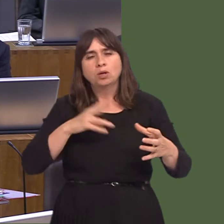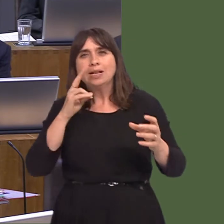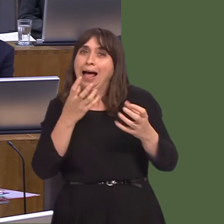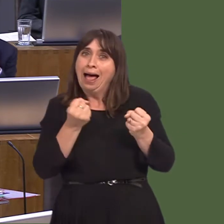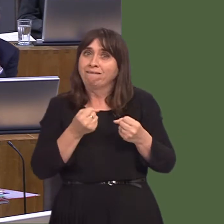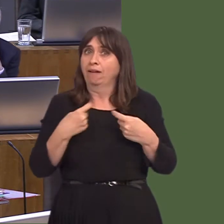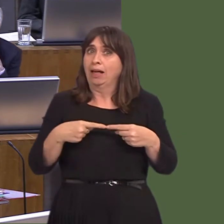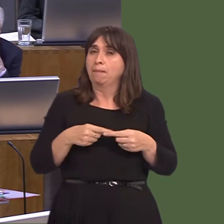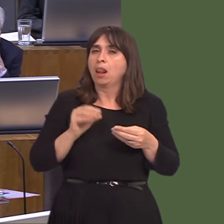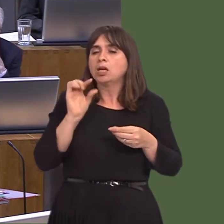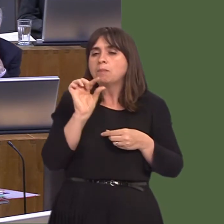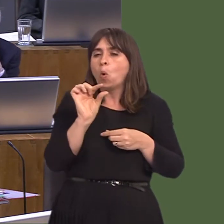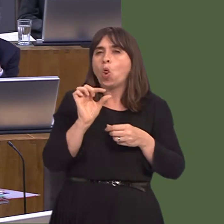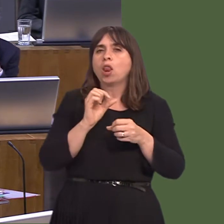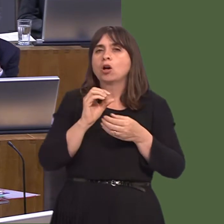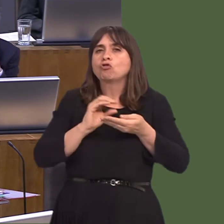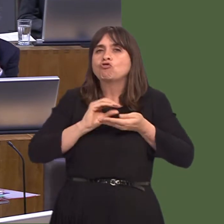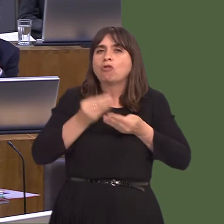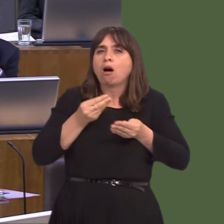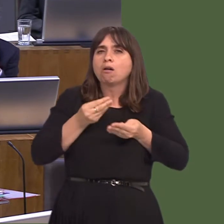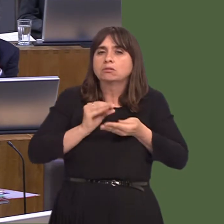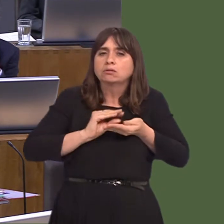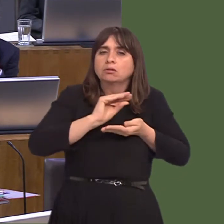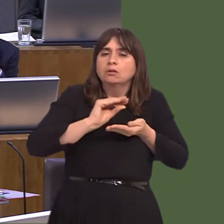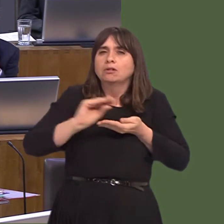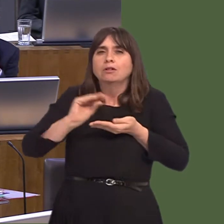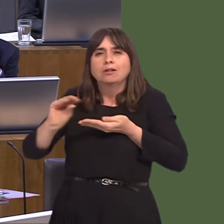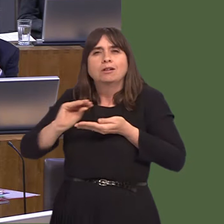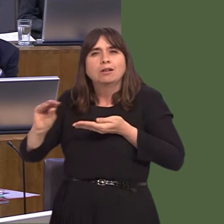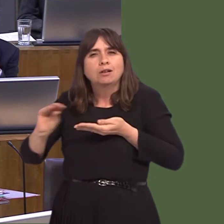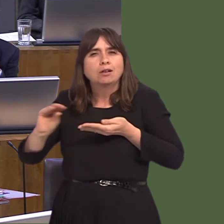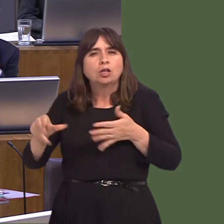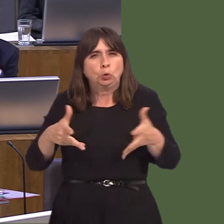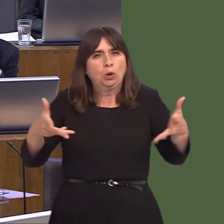It was launched recently and it's designed to focus on enhancing Wales's contribution